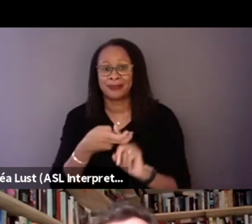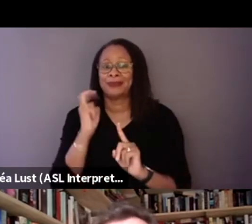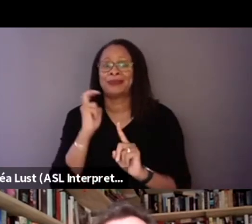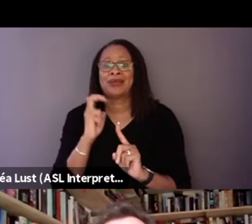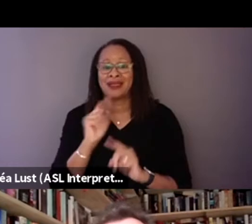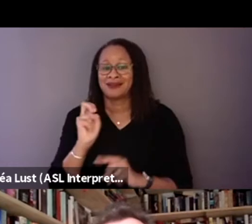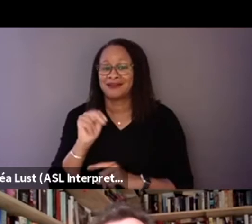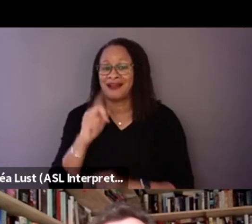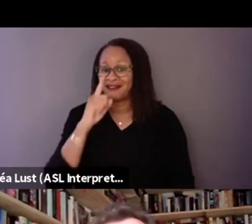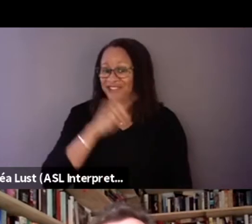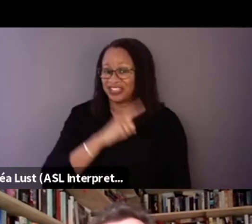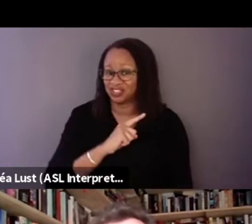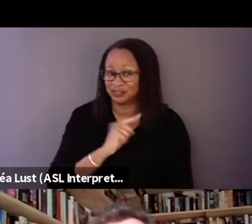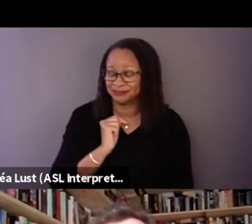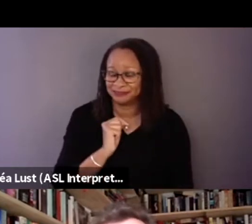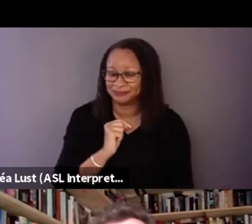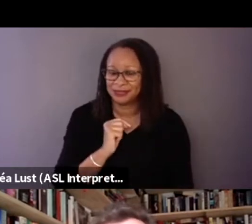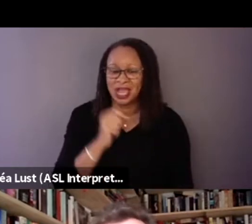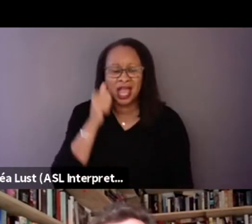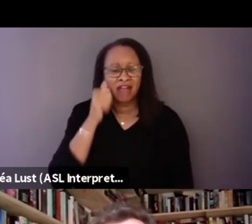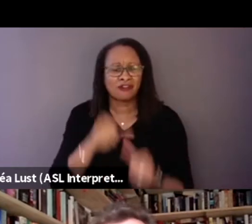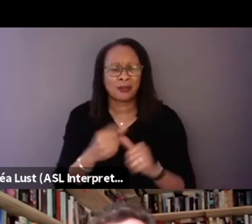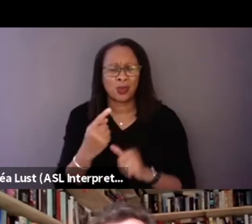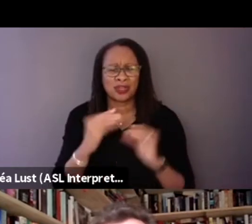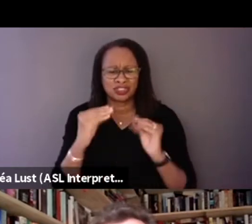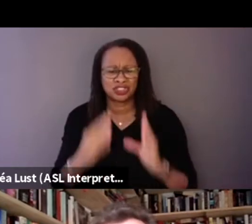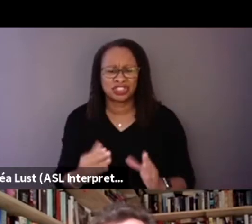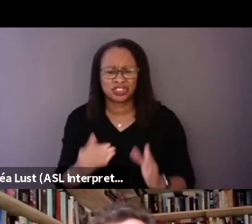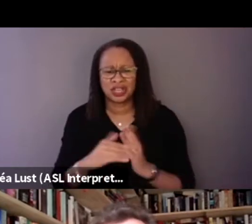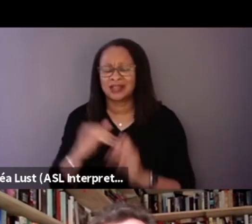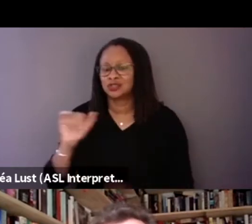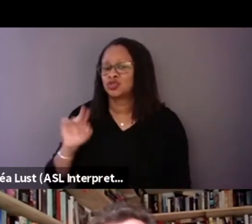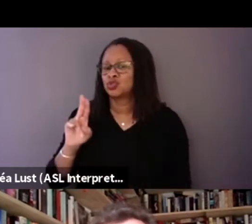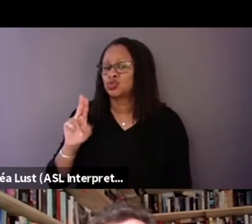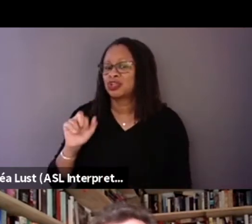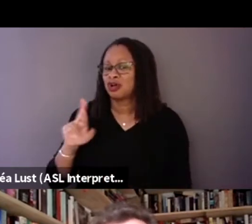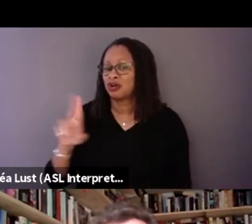I remember a teacher of mine at Julliard saying